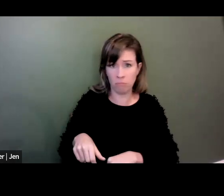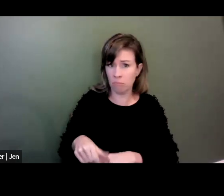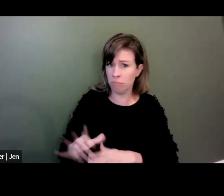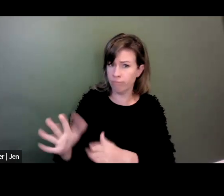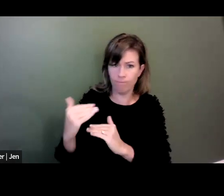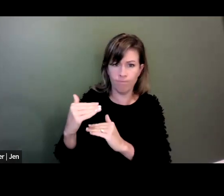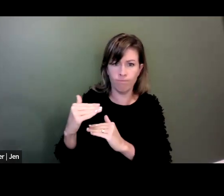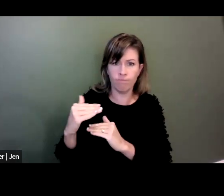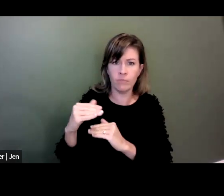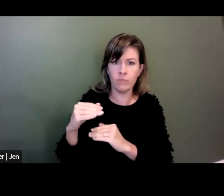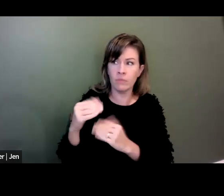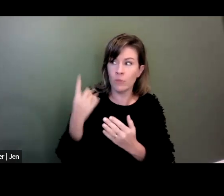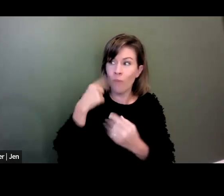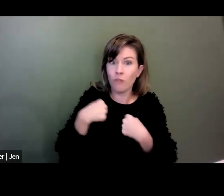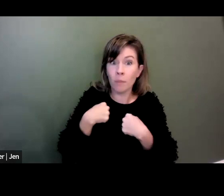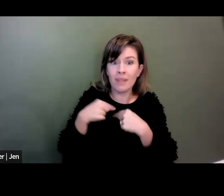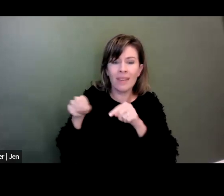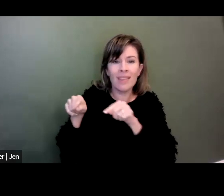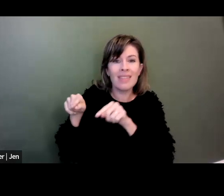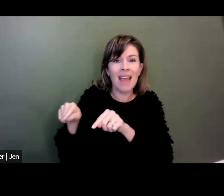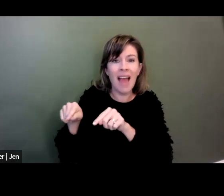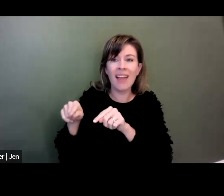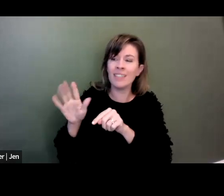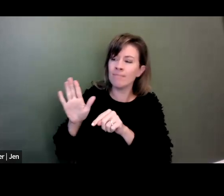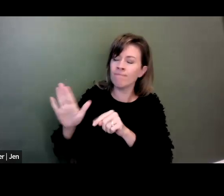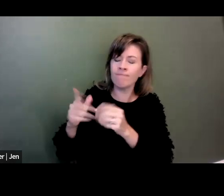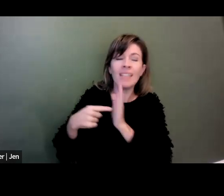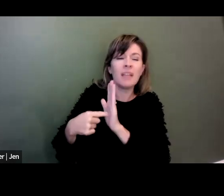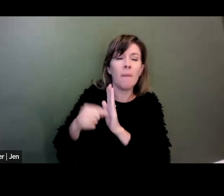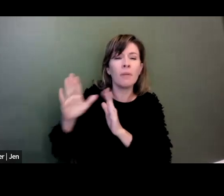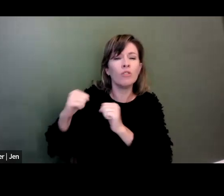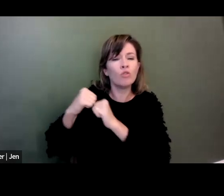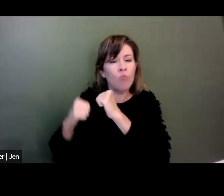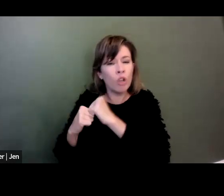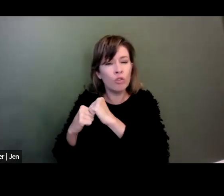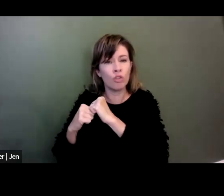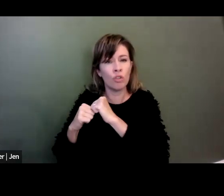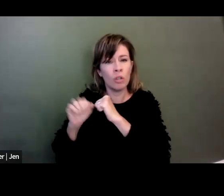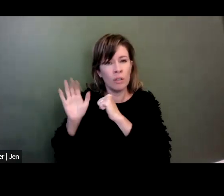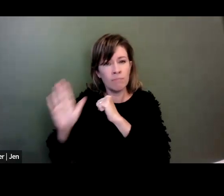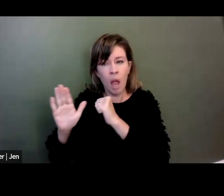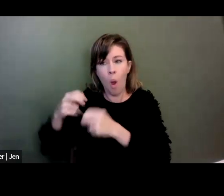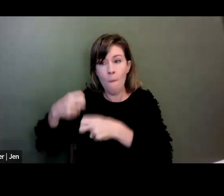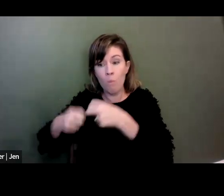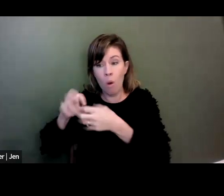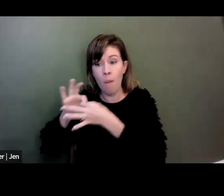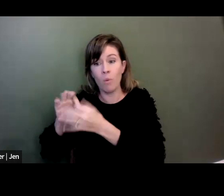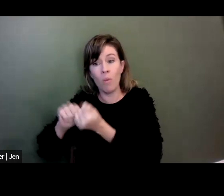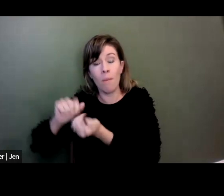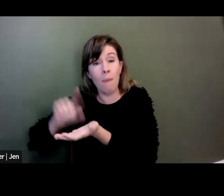of the journals that's not the case. So for me, that's a structural kind of problem on the publication side that